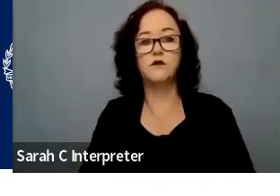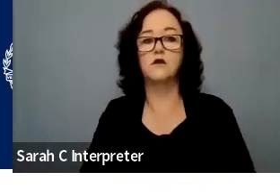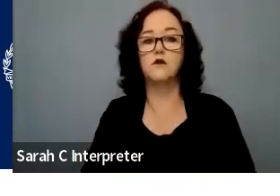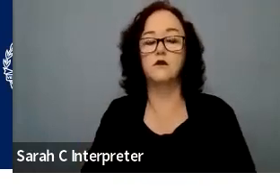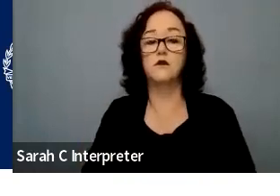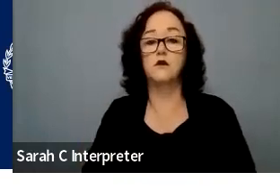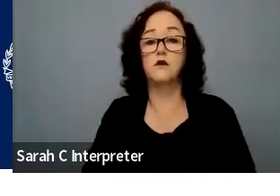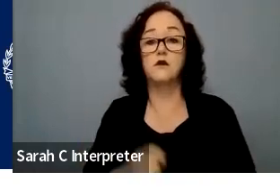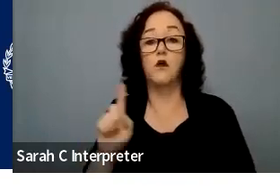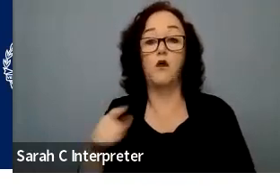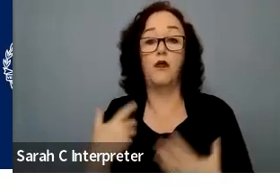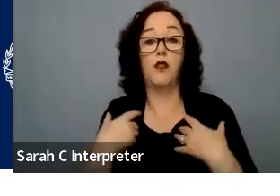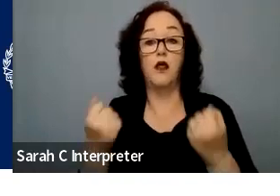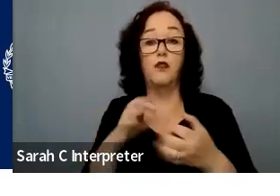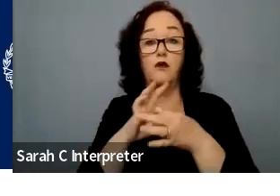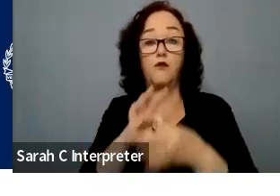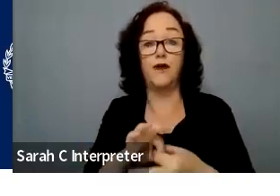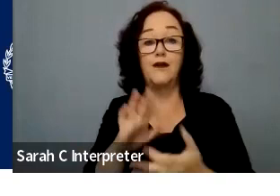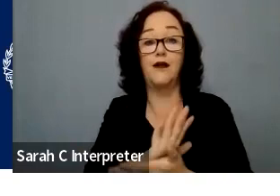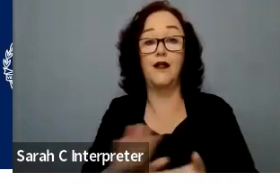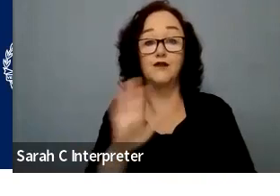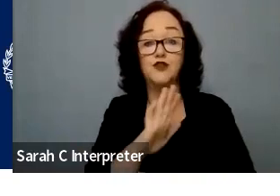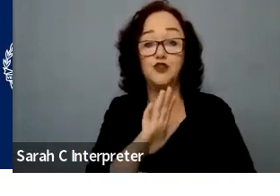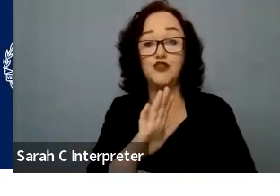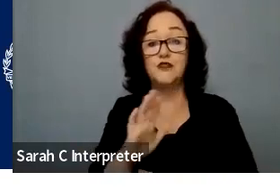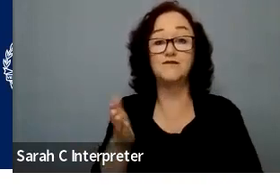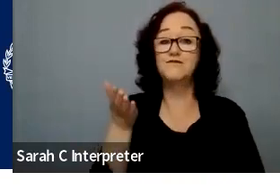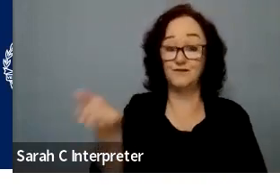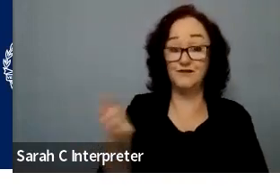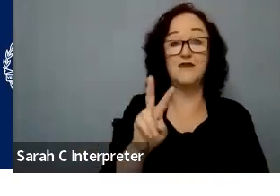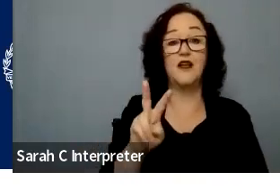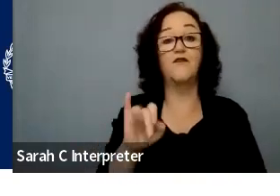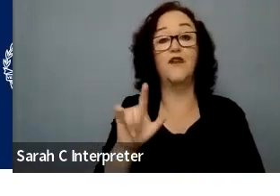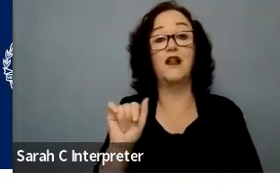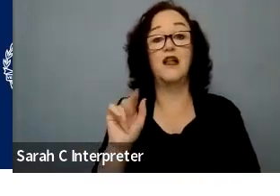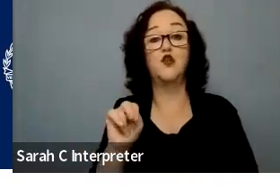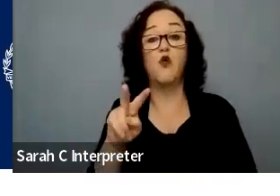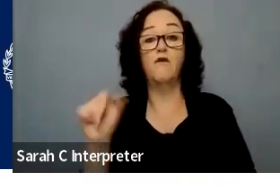college or program at Villanova and it is not located on an academic health or medical centered